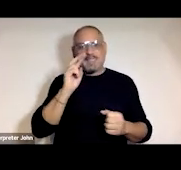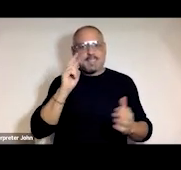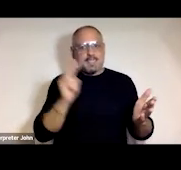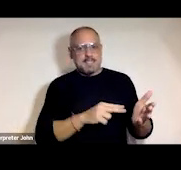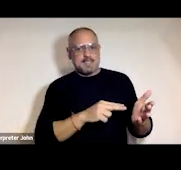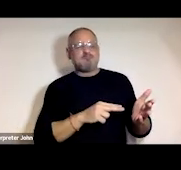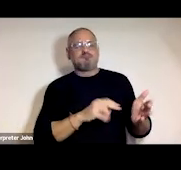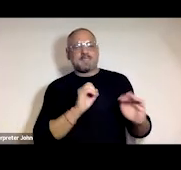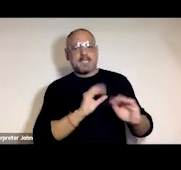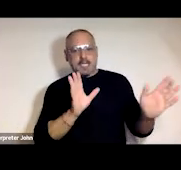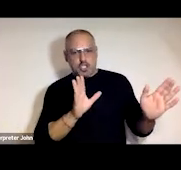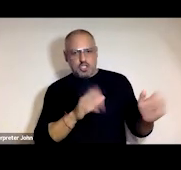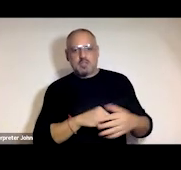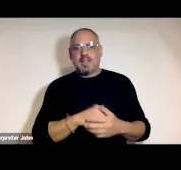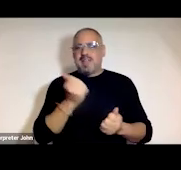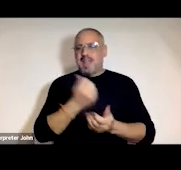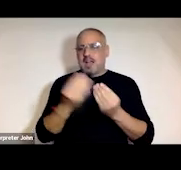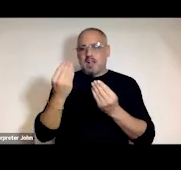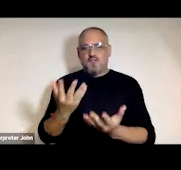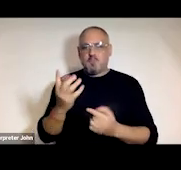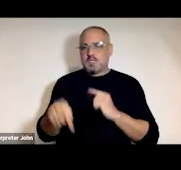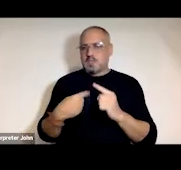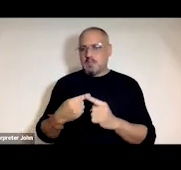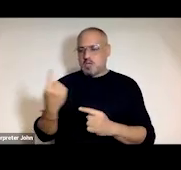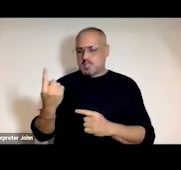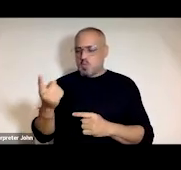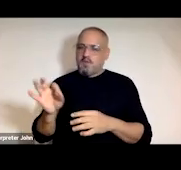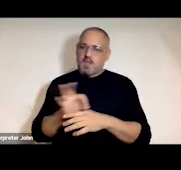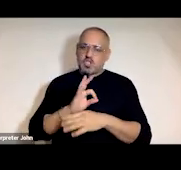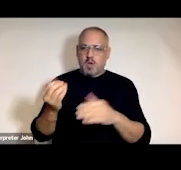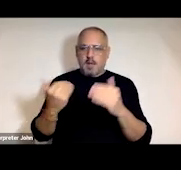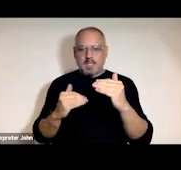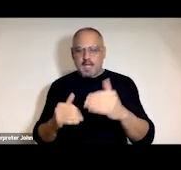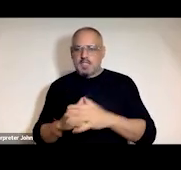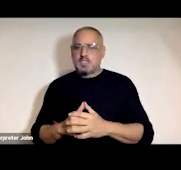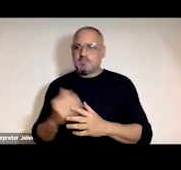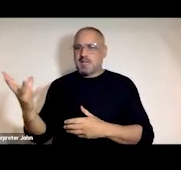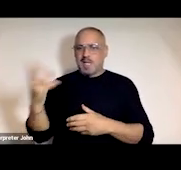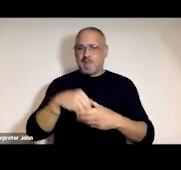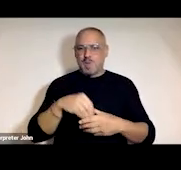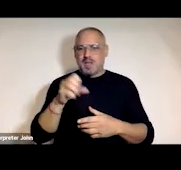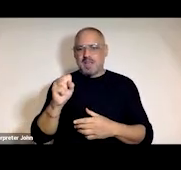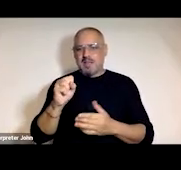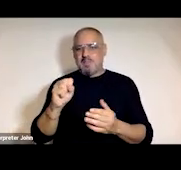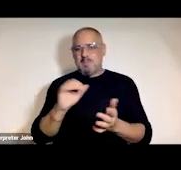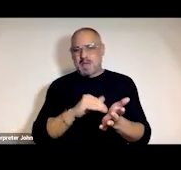So any information about someone's functional limitations that are included in medical records are JULs.